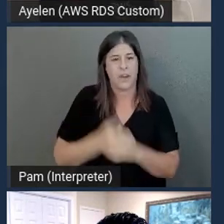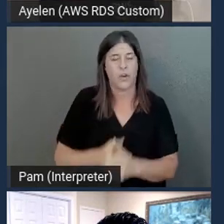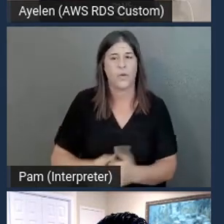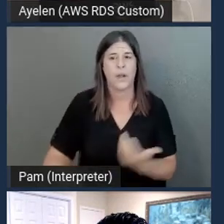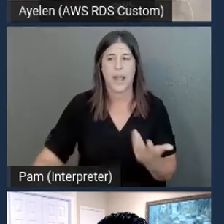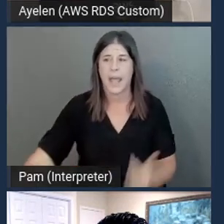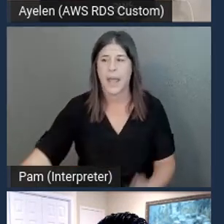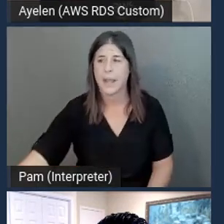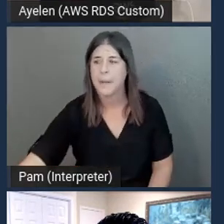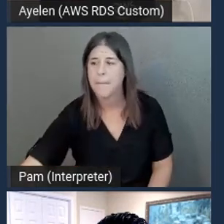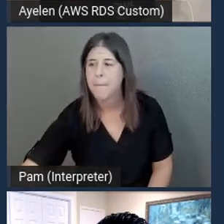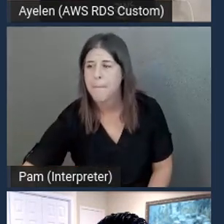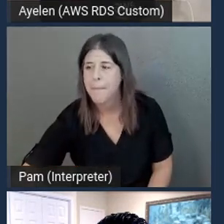and that the process is there.